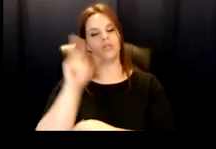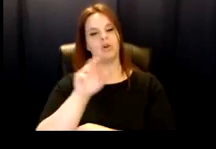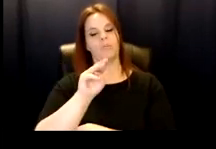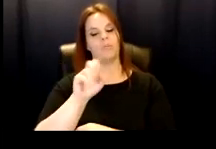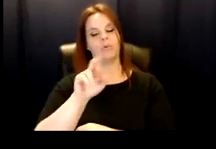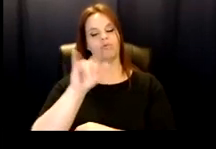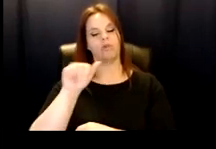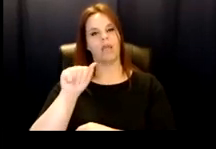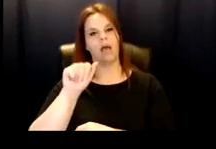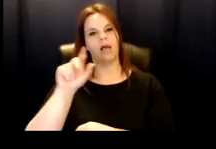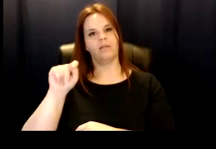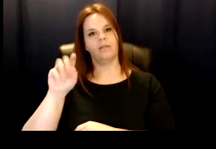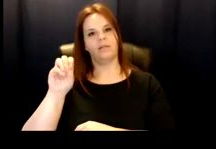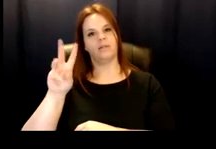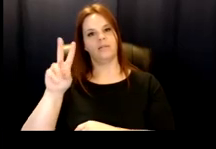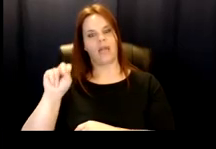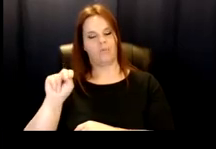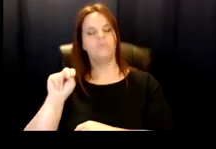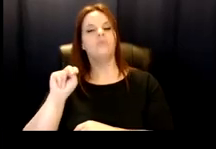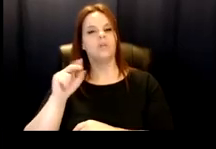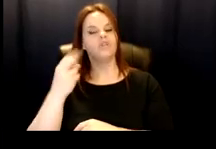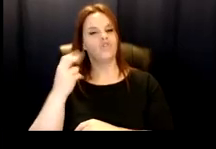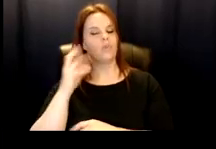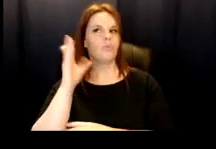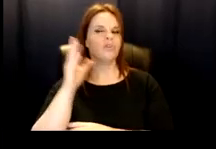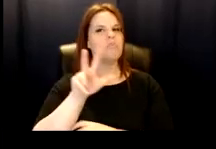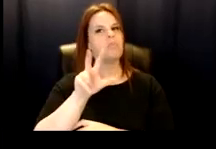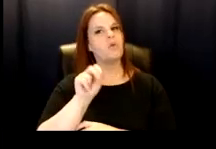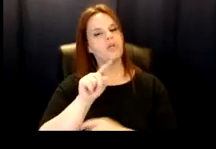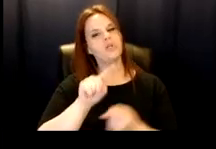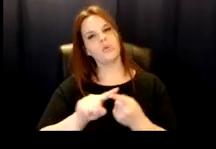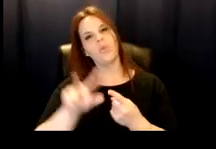People with Disabilities. Maria will present for 30 to 35 minutes and then we will start